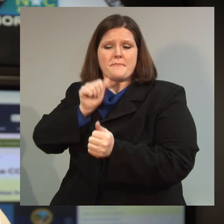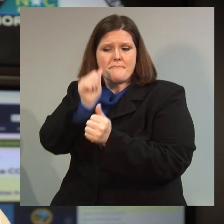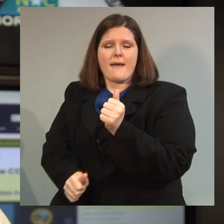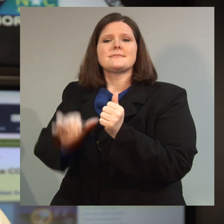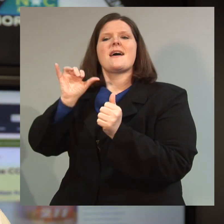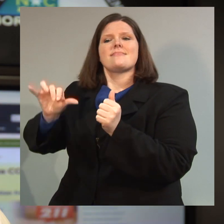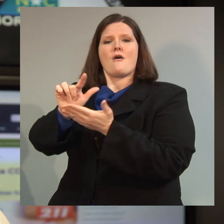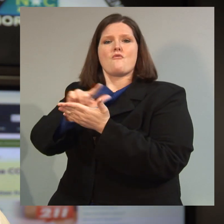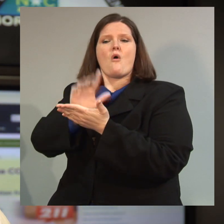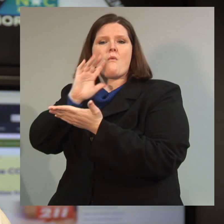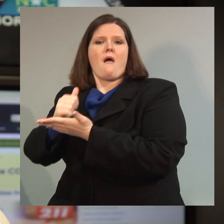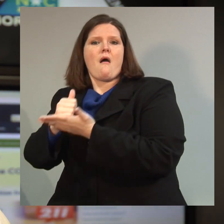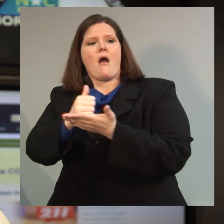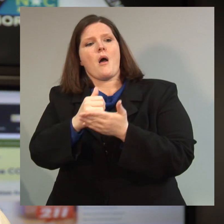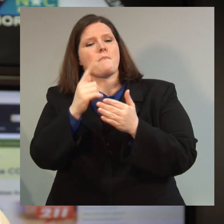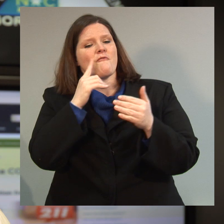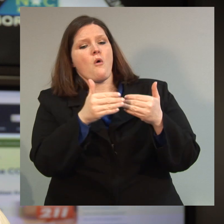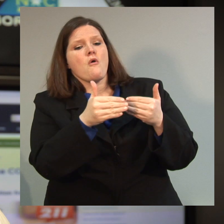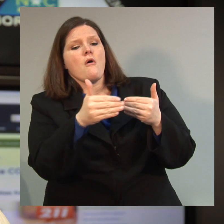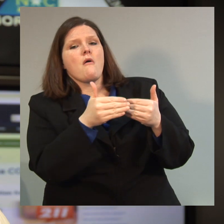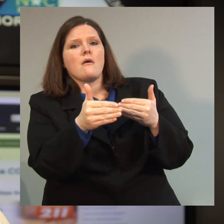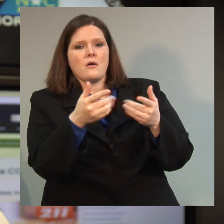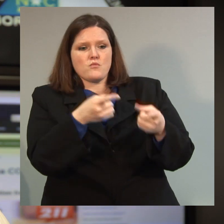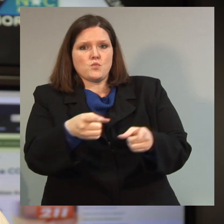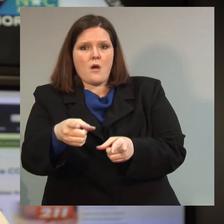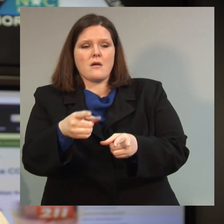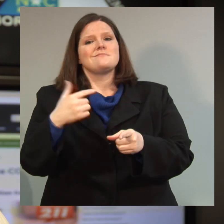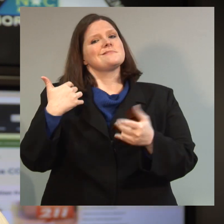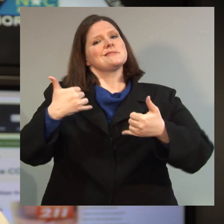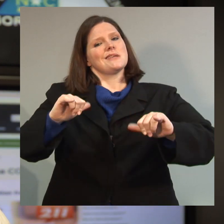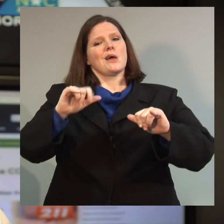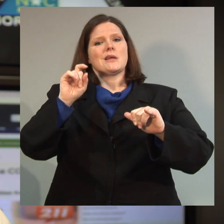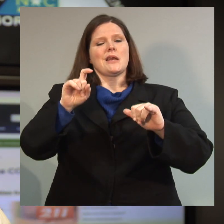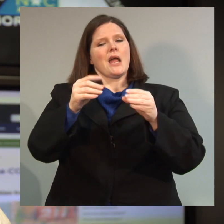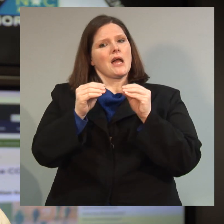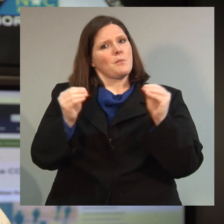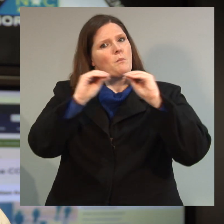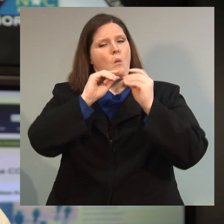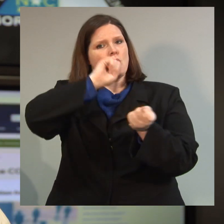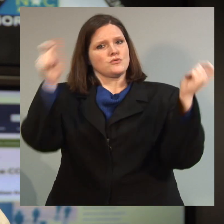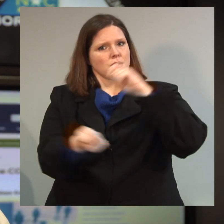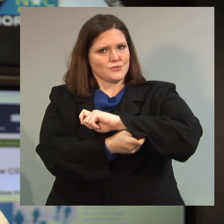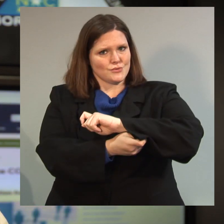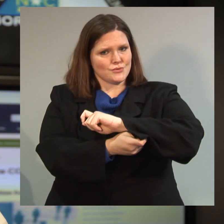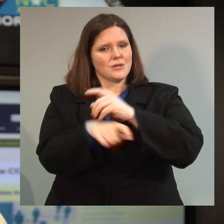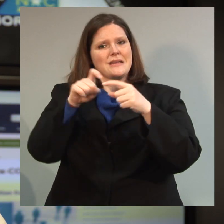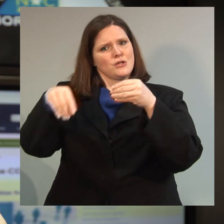for the near-term needs, and we deeply appreciate their support of behavioral health. But we still need broader reforms.